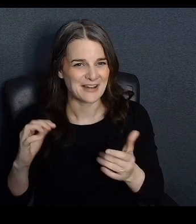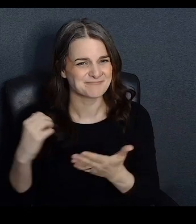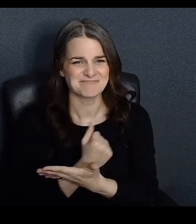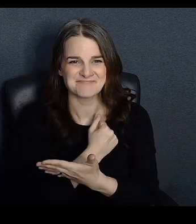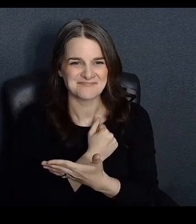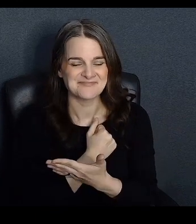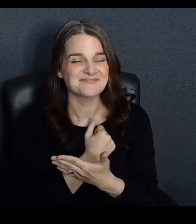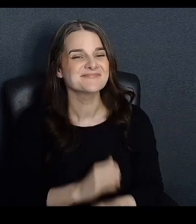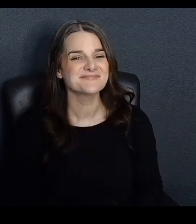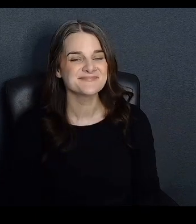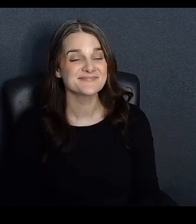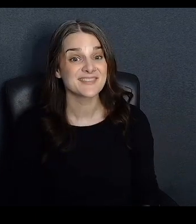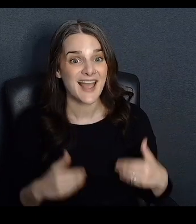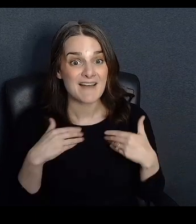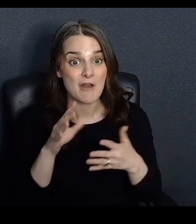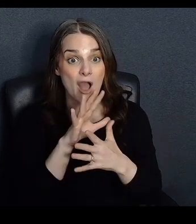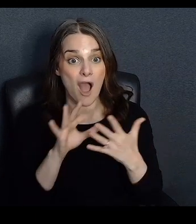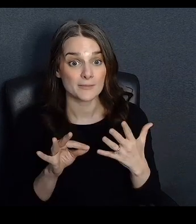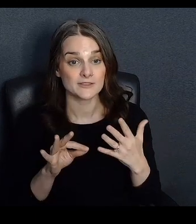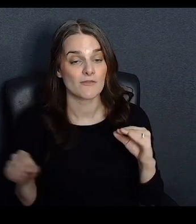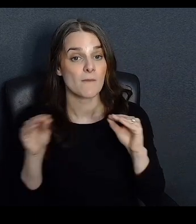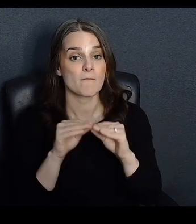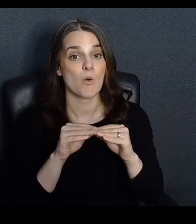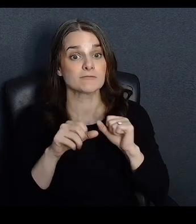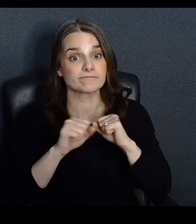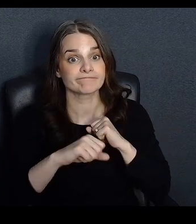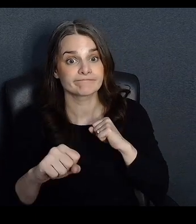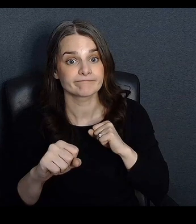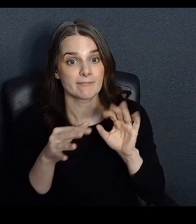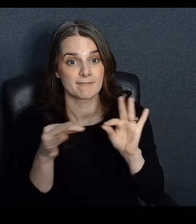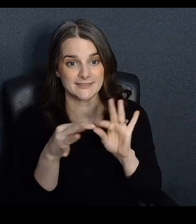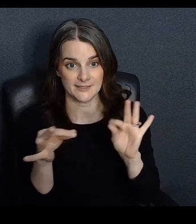There are also options for longer messages. So if you need to record a longer message,